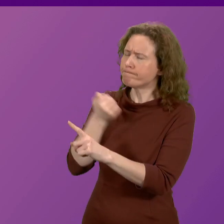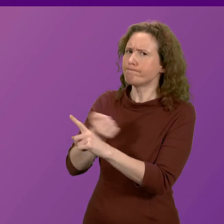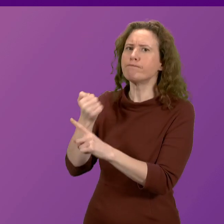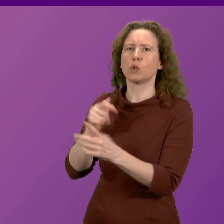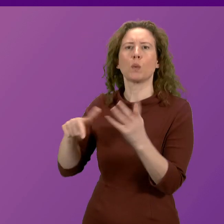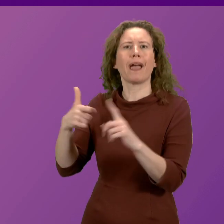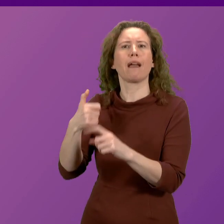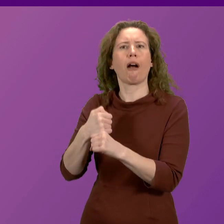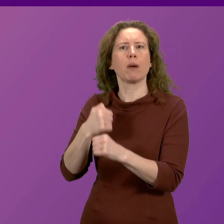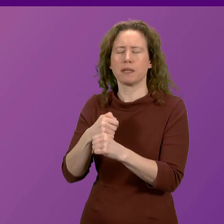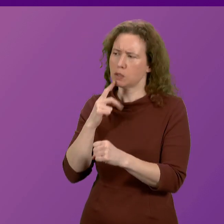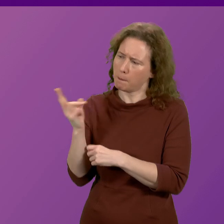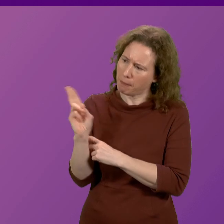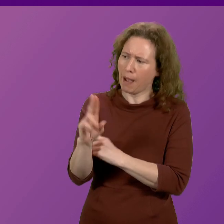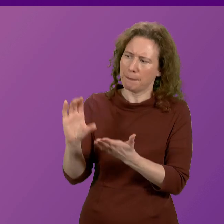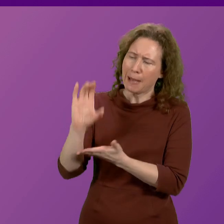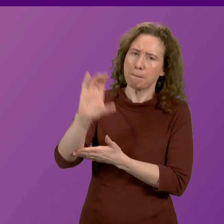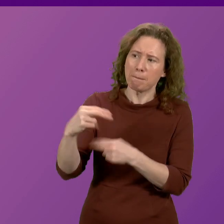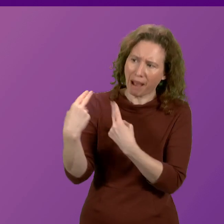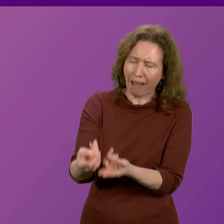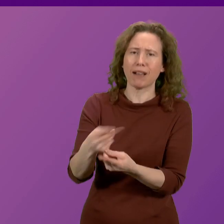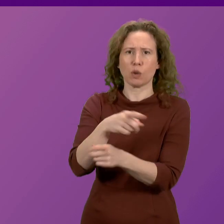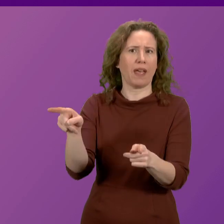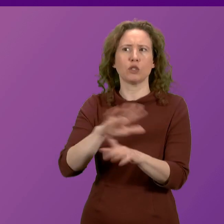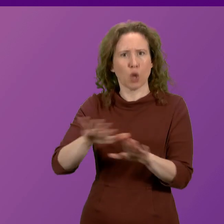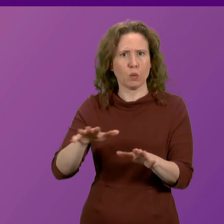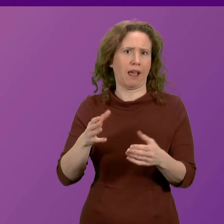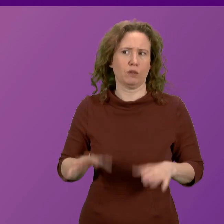right thing and reimburse that cost, and I ask all other parties in Parliament to do the same.